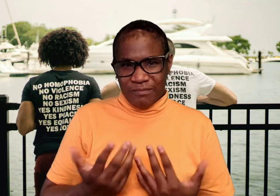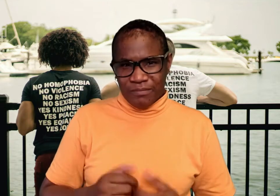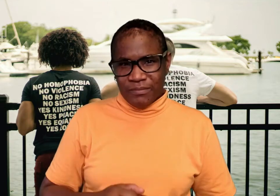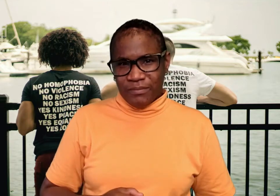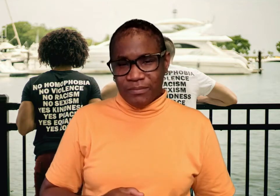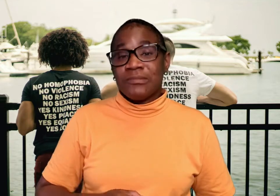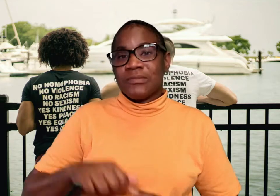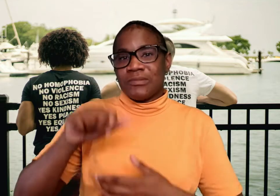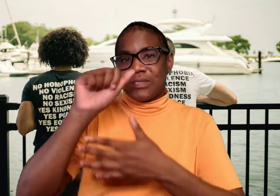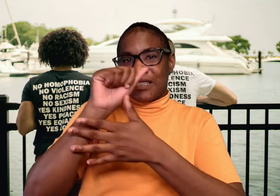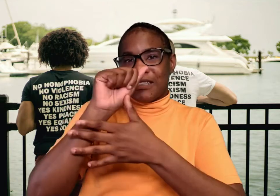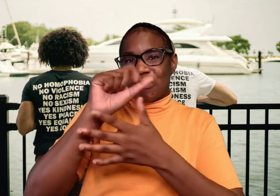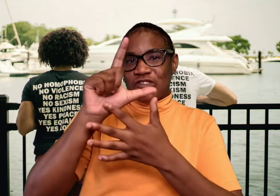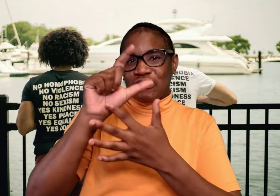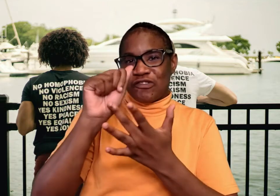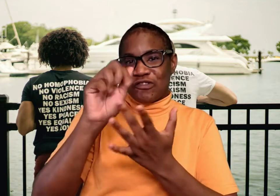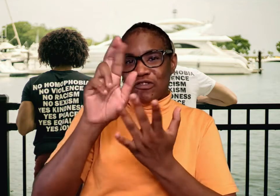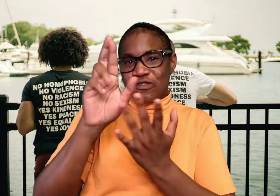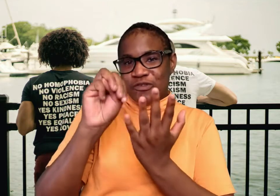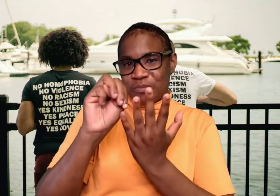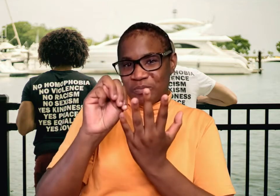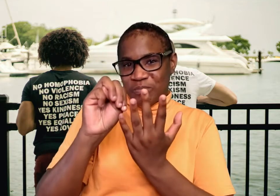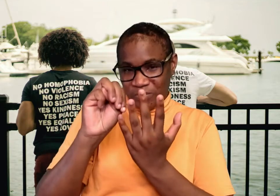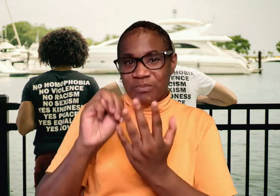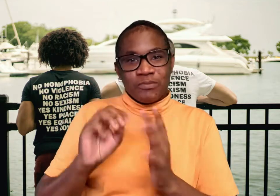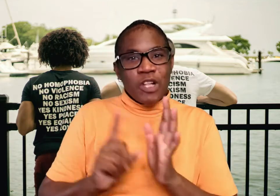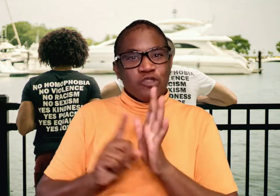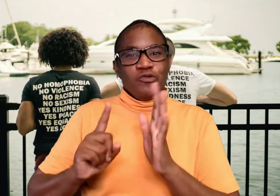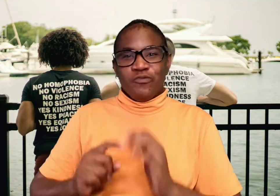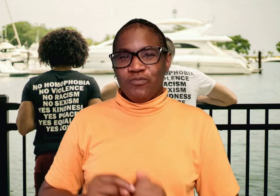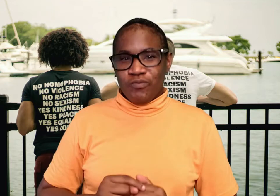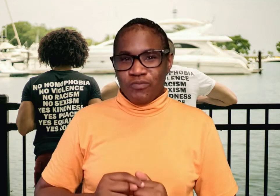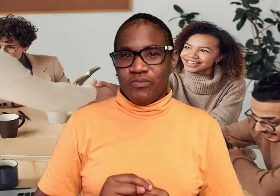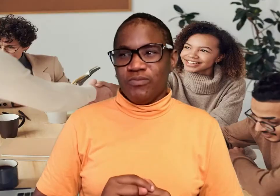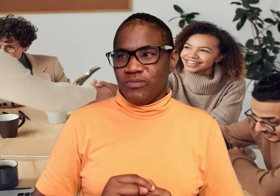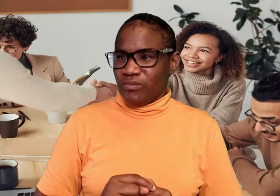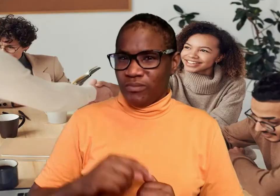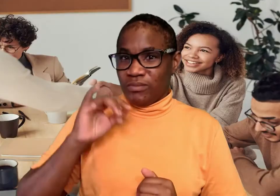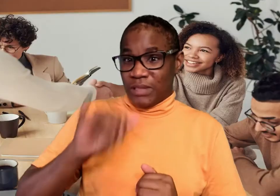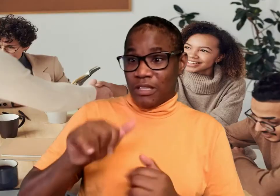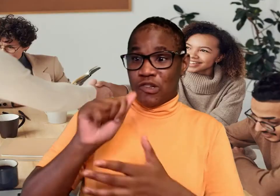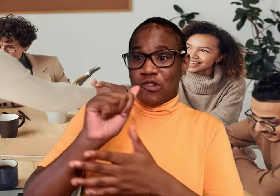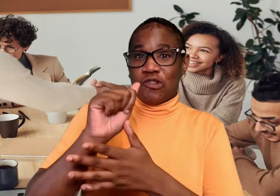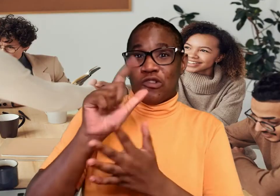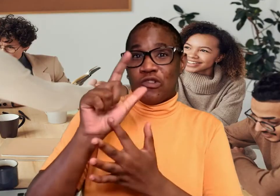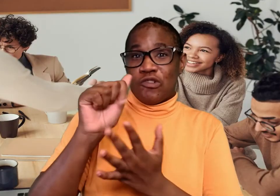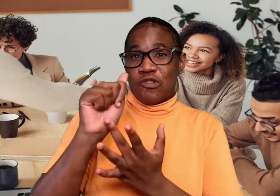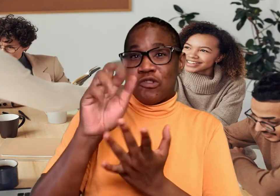I’ll share 5 tips on becoming a true white ally using the acronym ALARM.